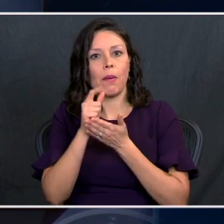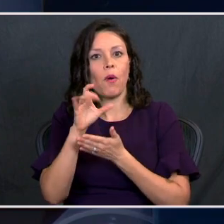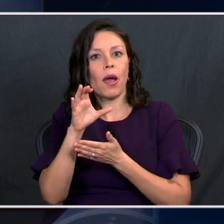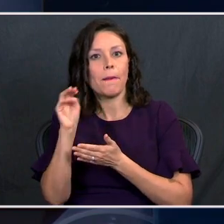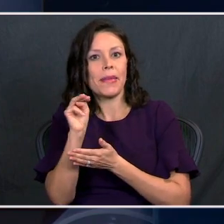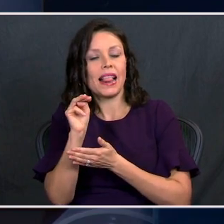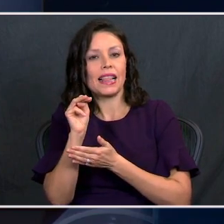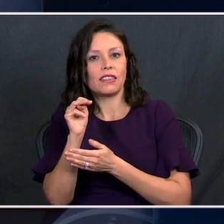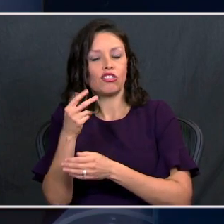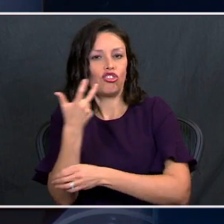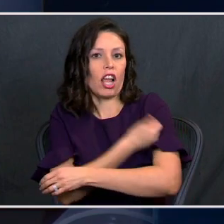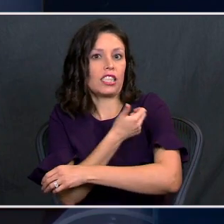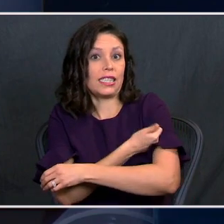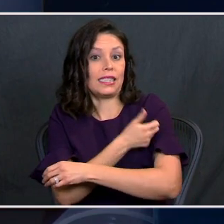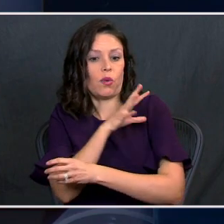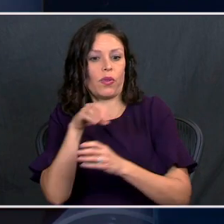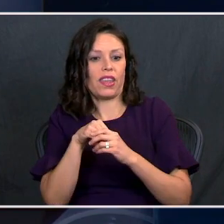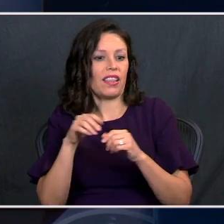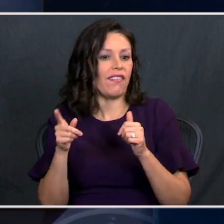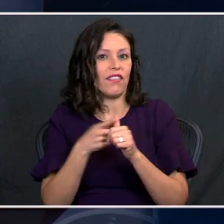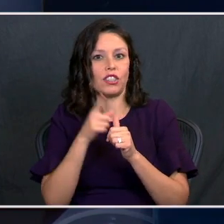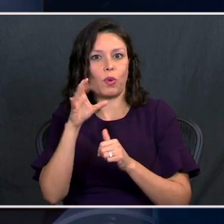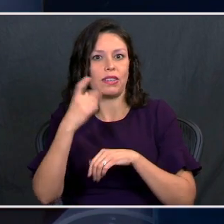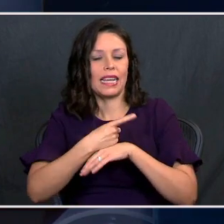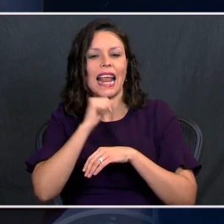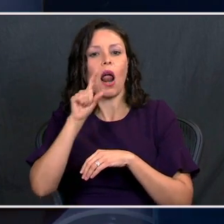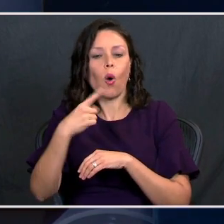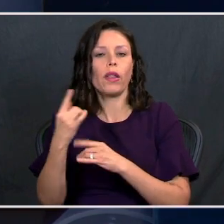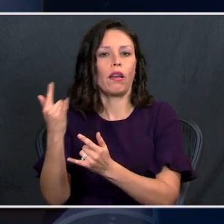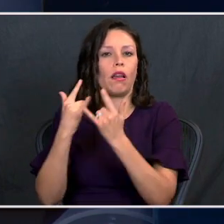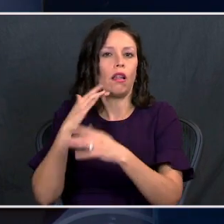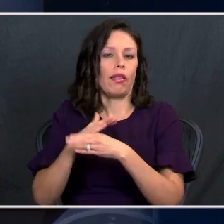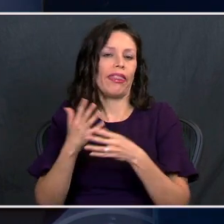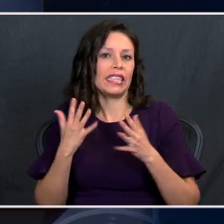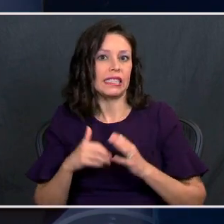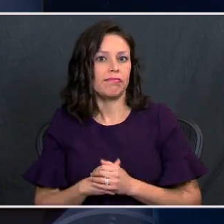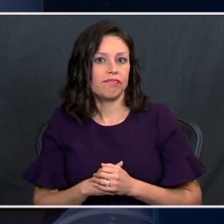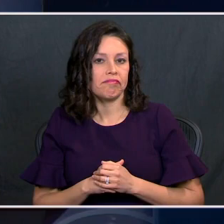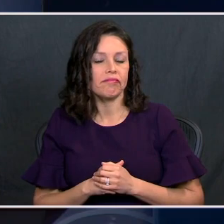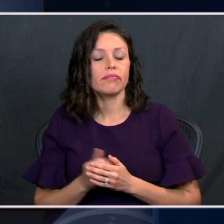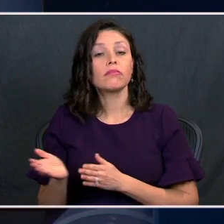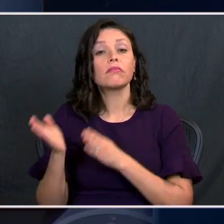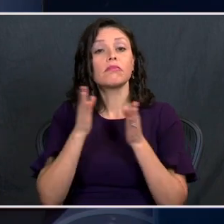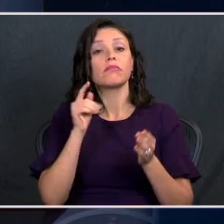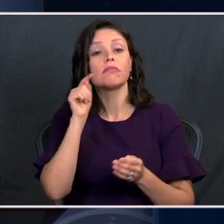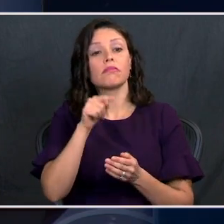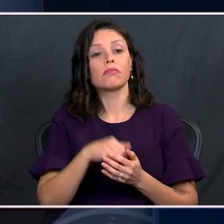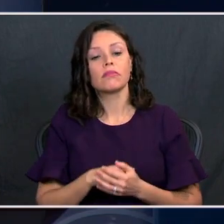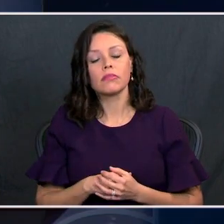in the arms of Americans in the first hundred days, not just travel restrictions. Go ahead, in the back. The Press: Yes.